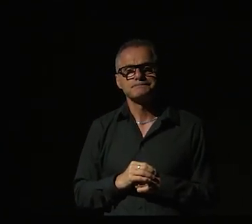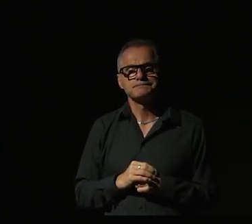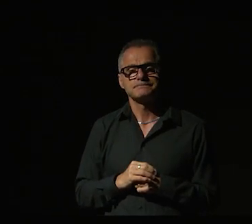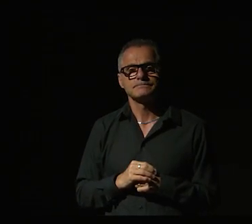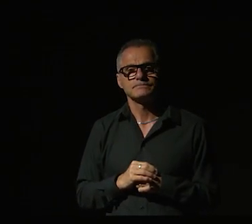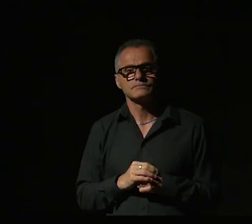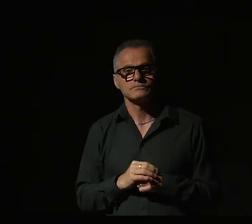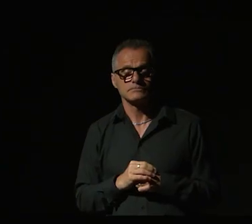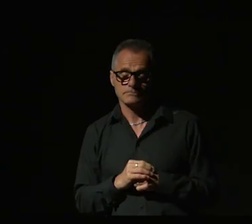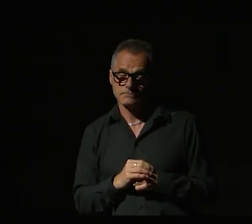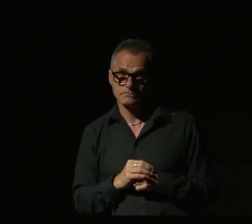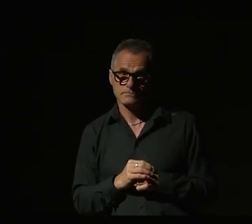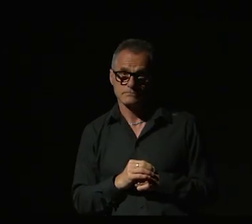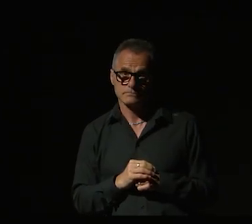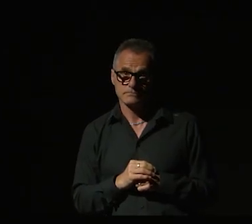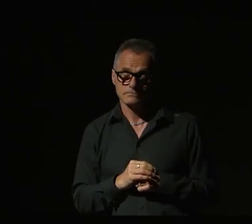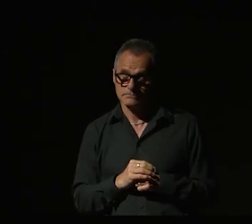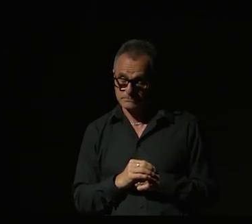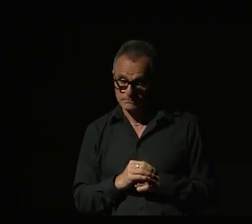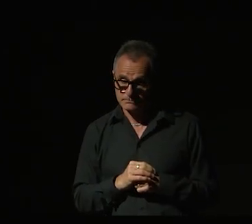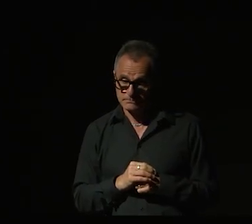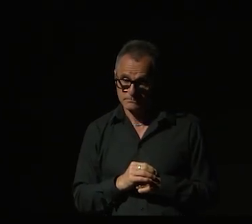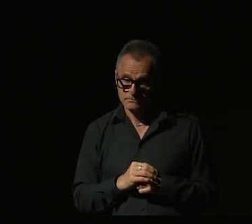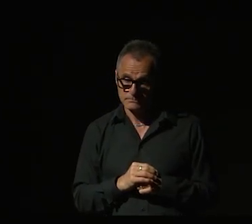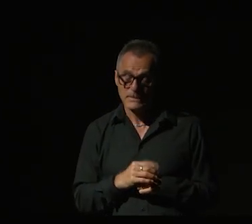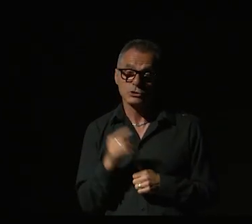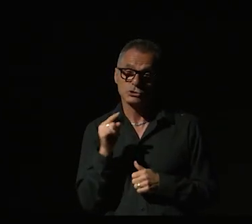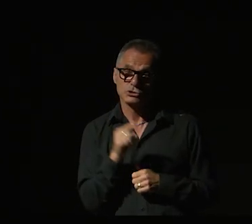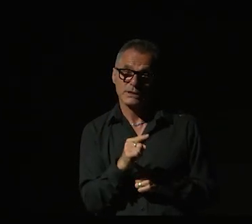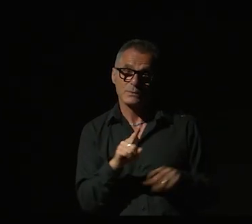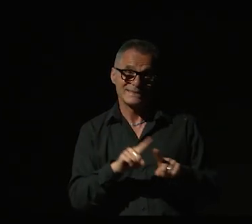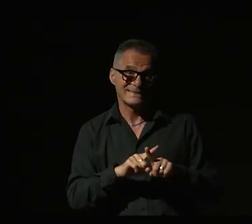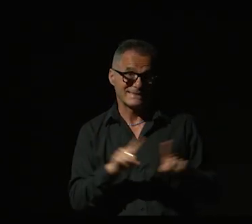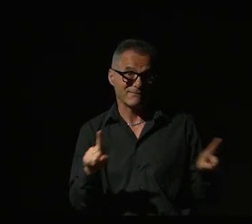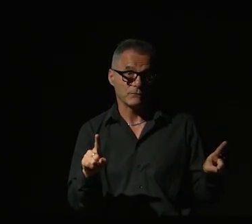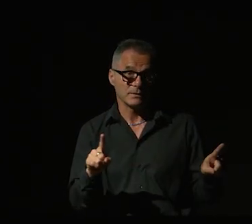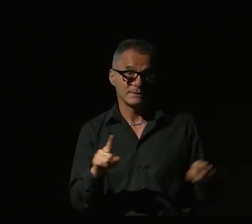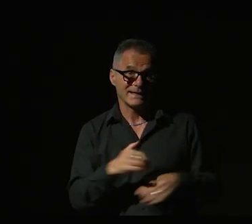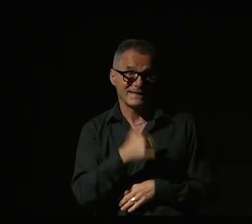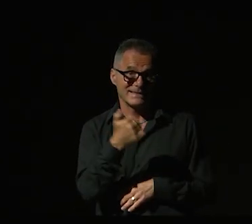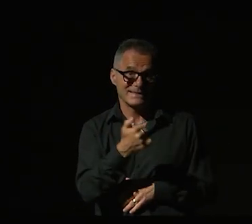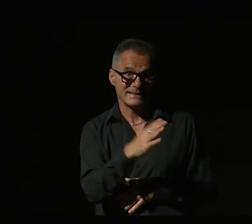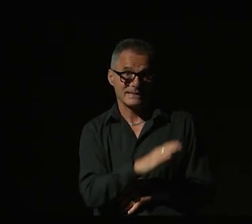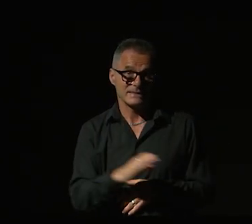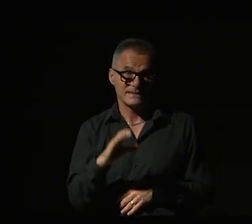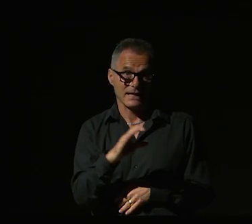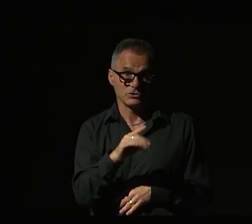She must have had, must have looked differently in the 16th century, 'cause we do know that the Farnese